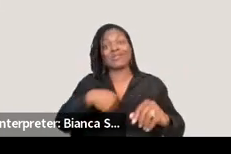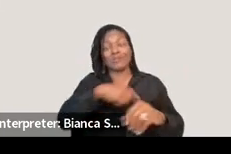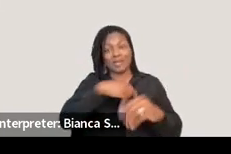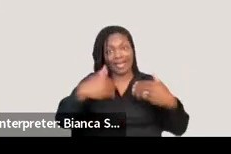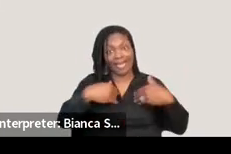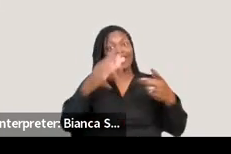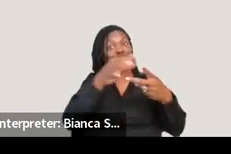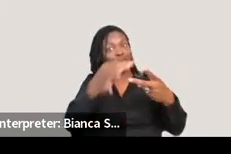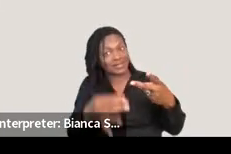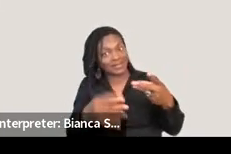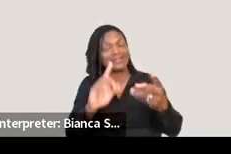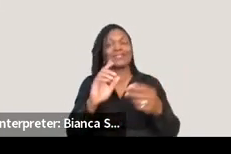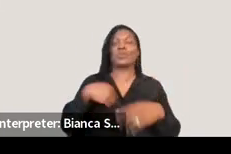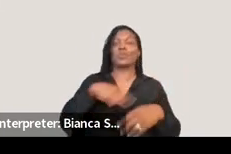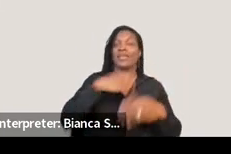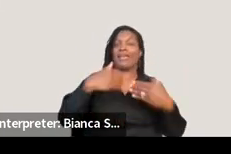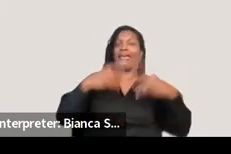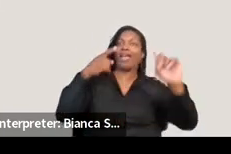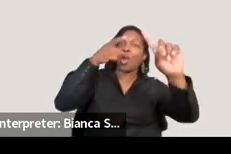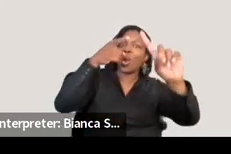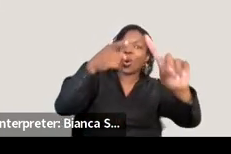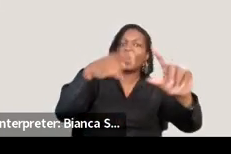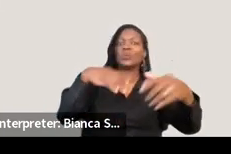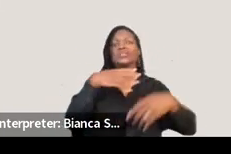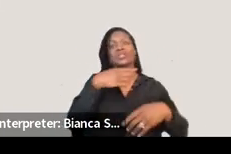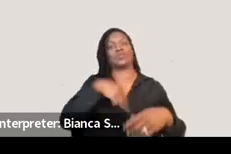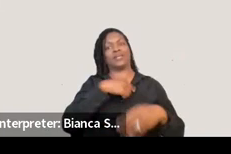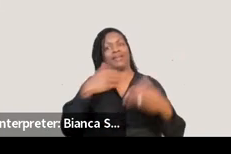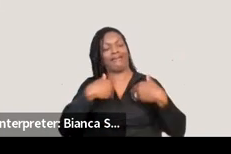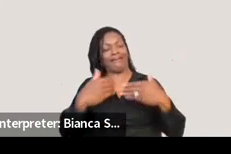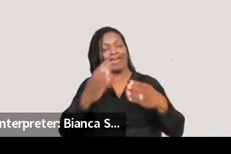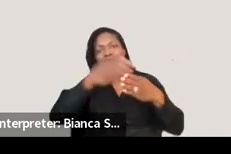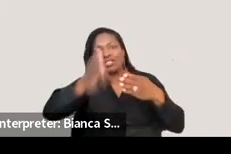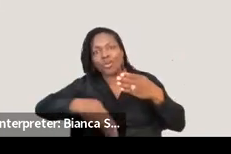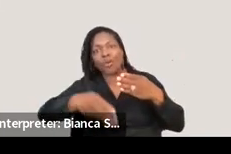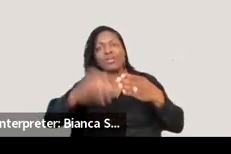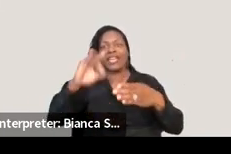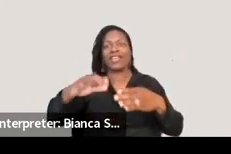And it was on the refrigerator. Color coded. I still don't understand where they got that from.